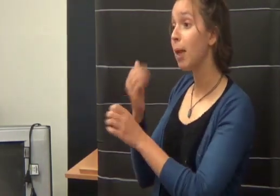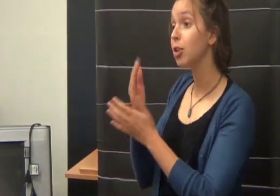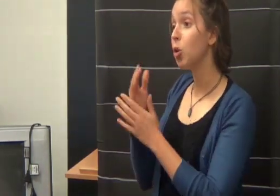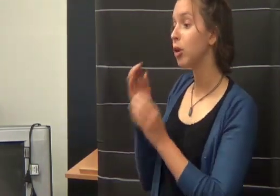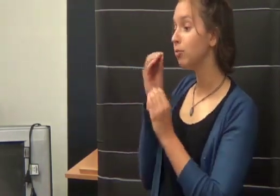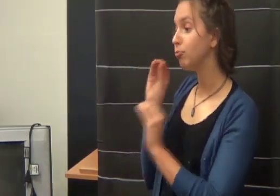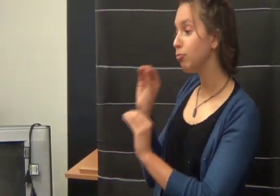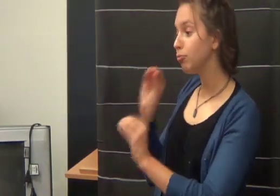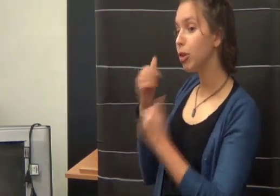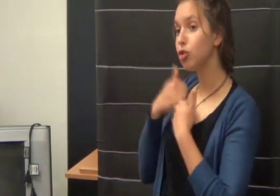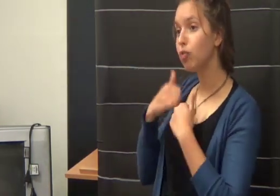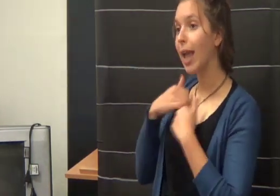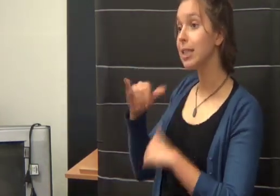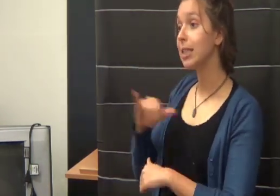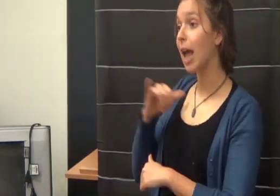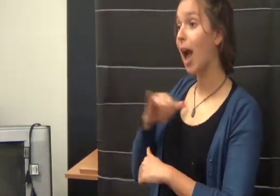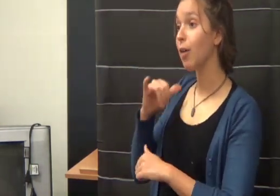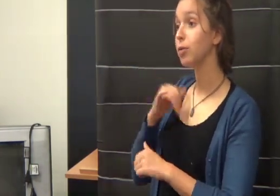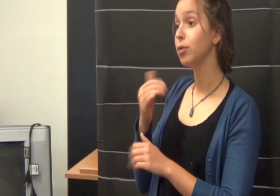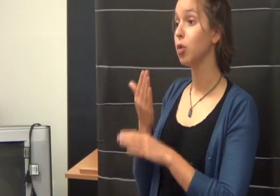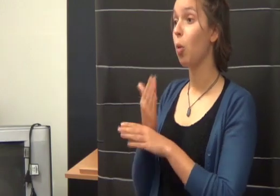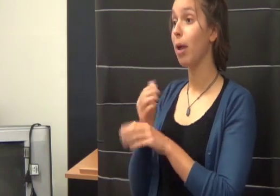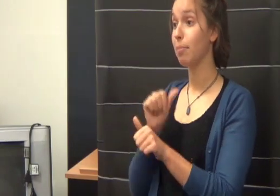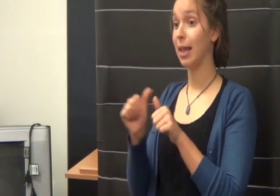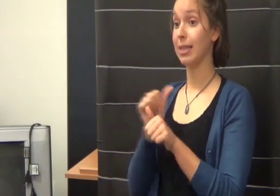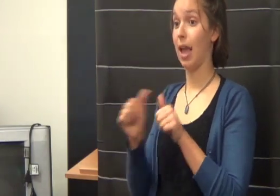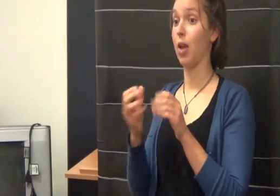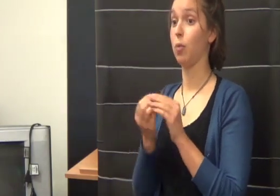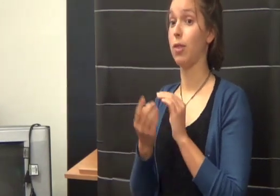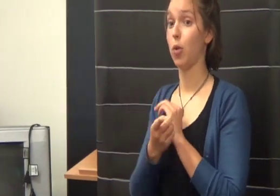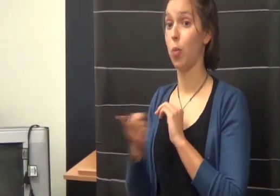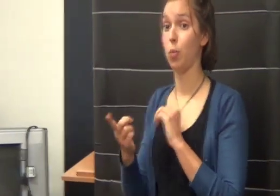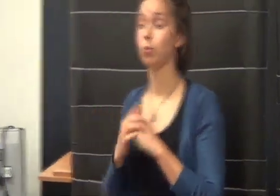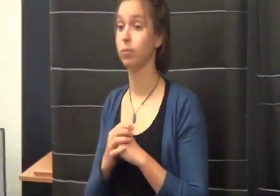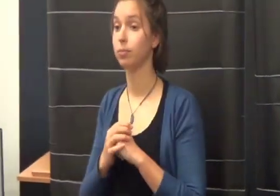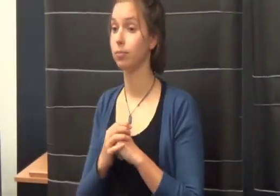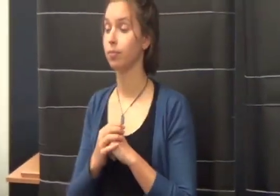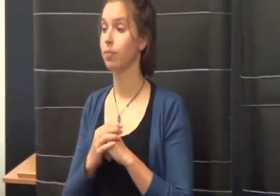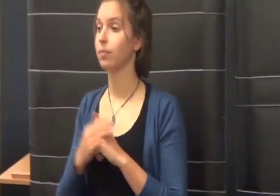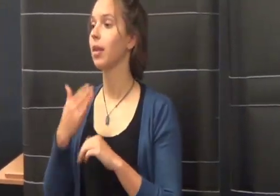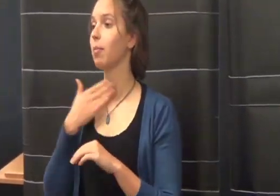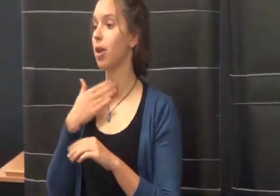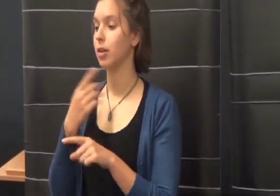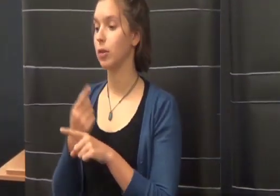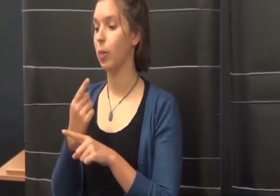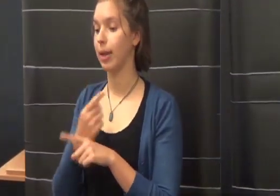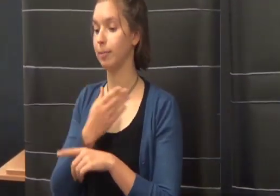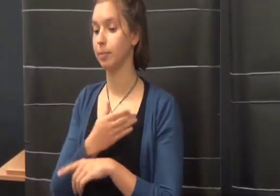so that's a really good way of showing exactly how you like your communication to be.